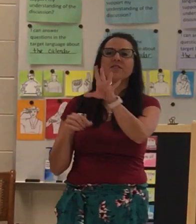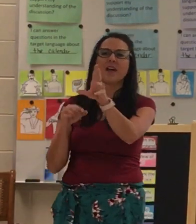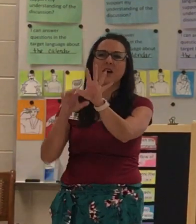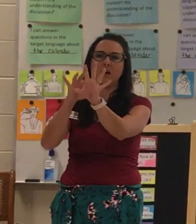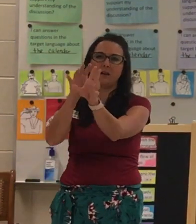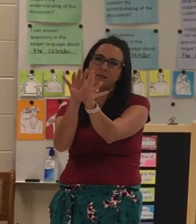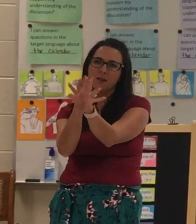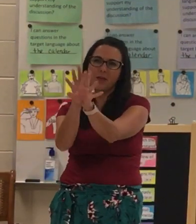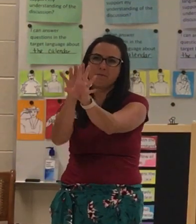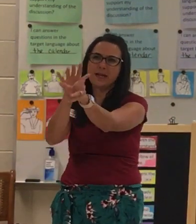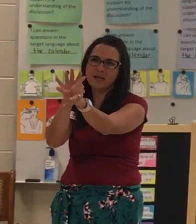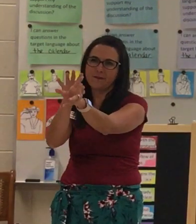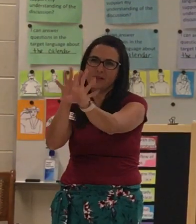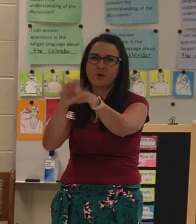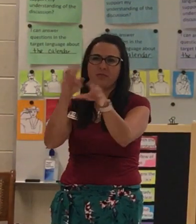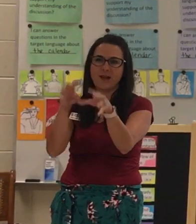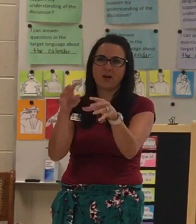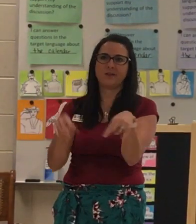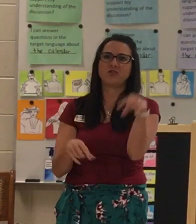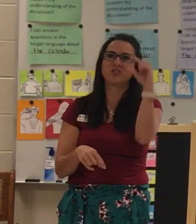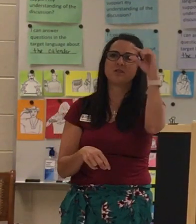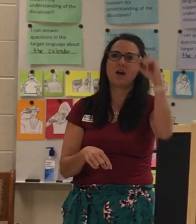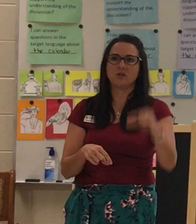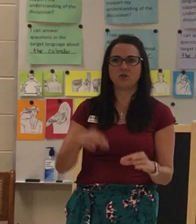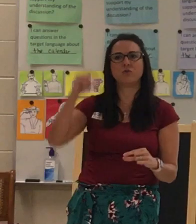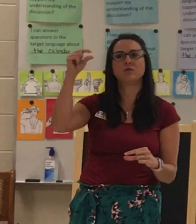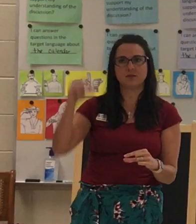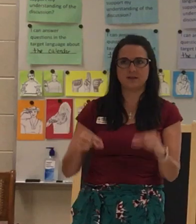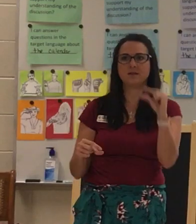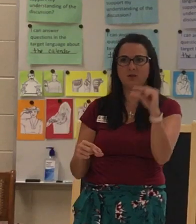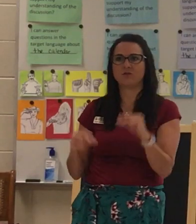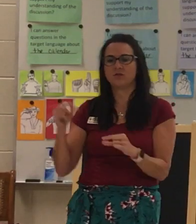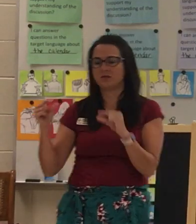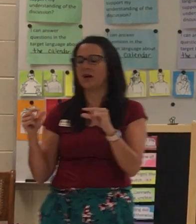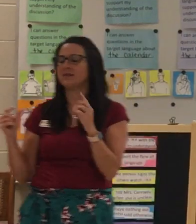there the meaning of them are there they're just not used and it's not a